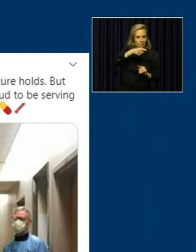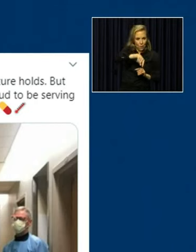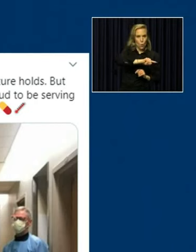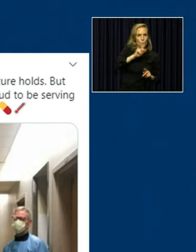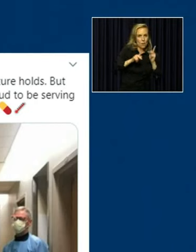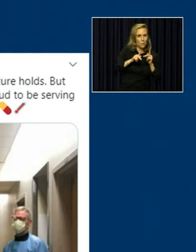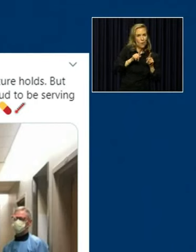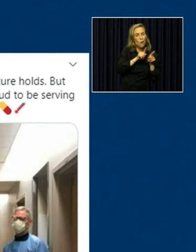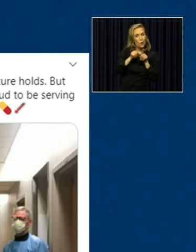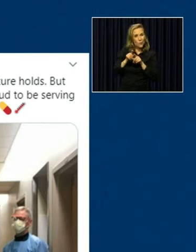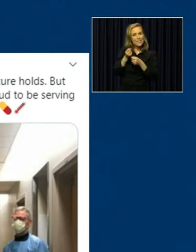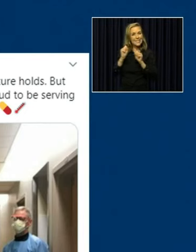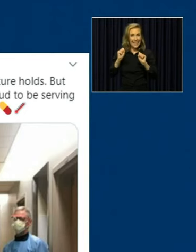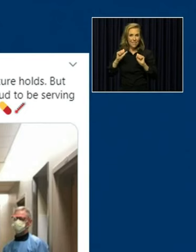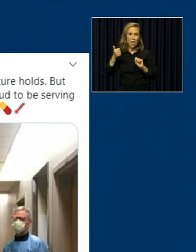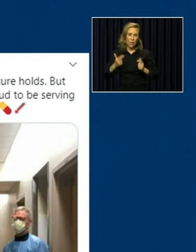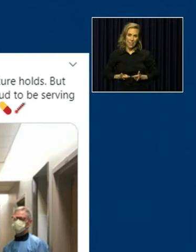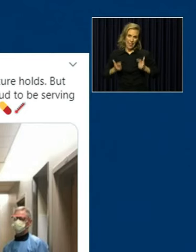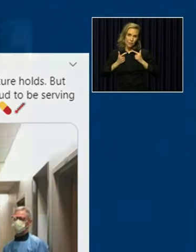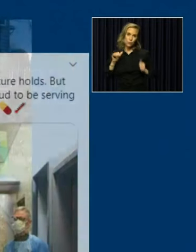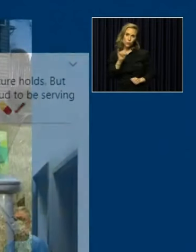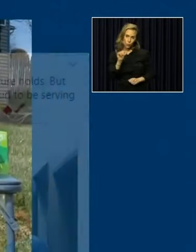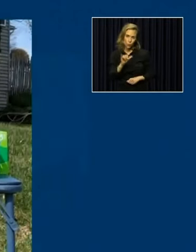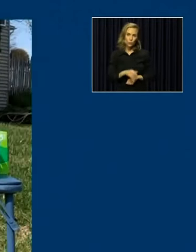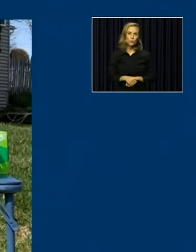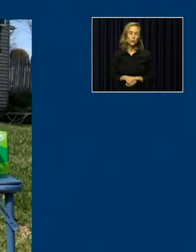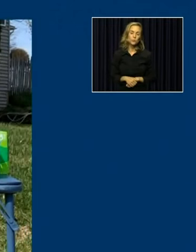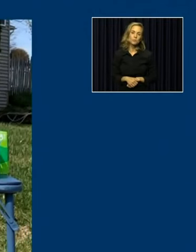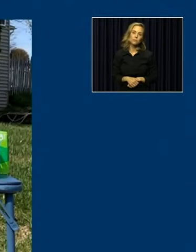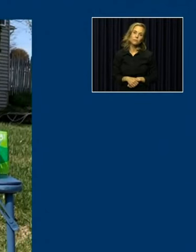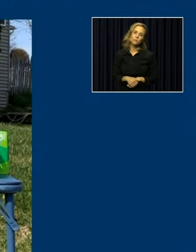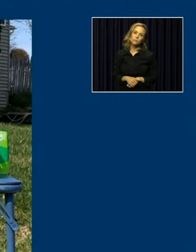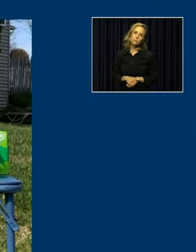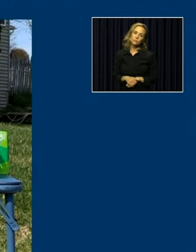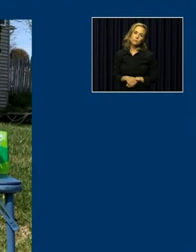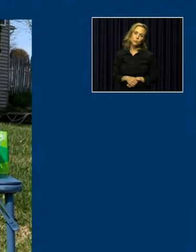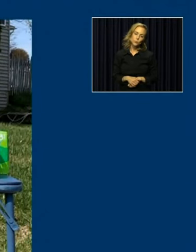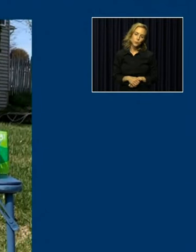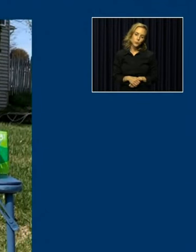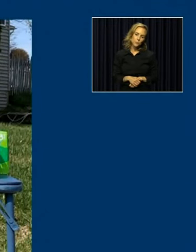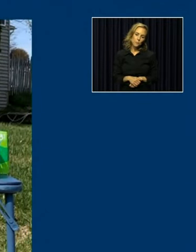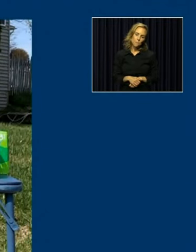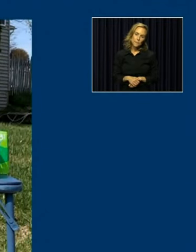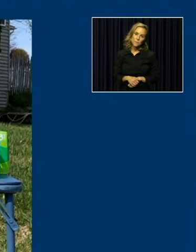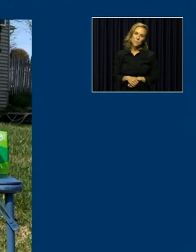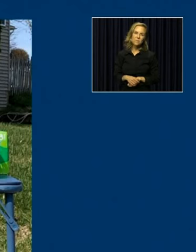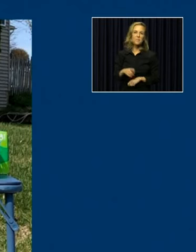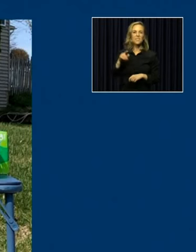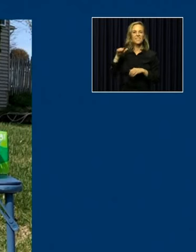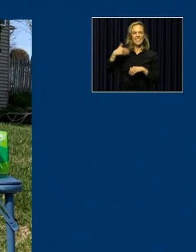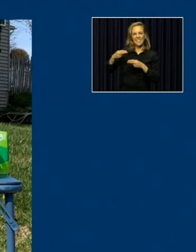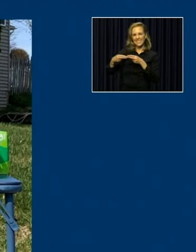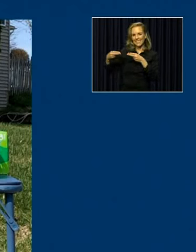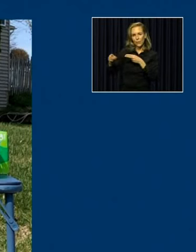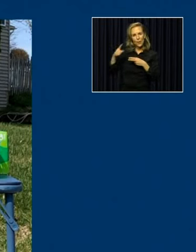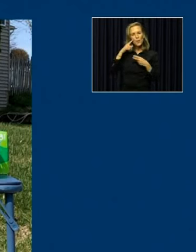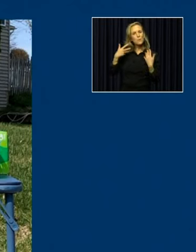DISTANCING AND PUT IT OUT THERE THAT YOU CAN STILL -- YOU CAN SEE THE JOY ON HIS FACE OF SEEING HIS NEPHEW.